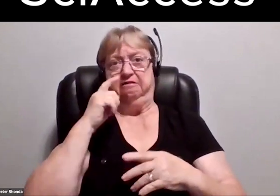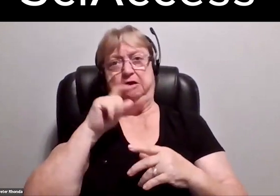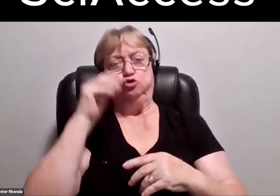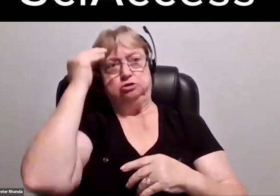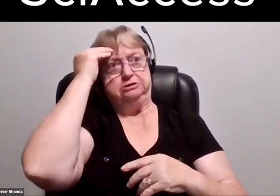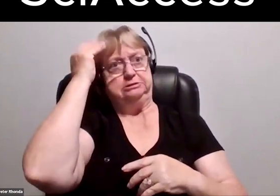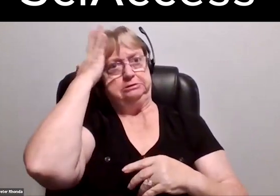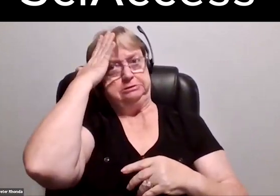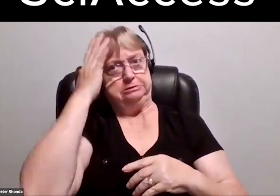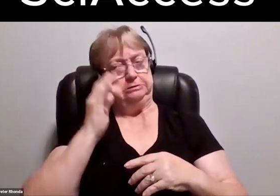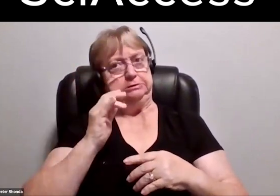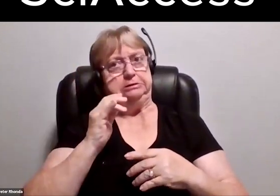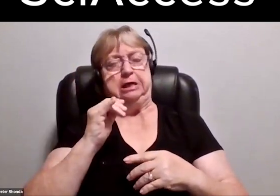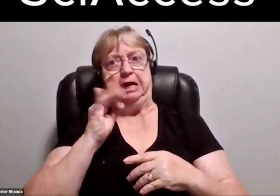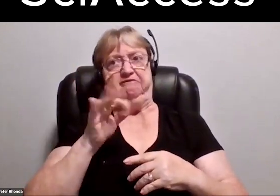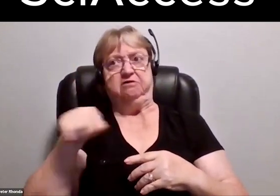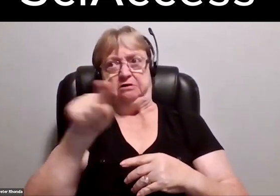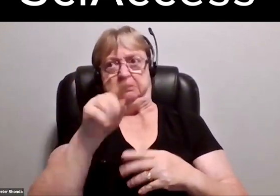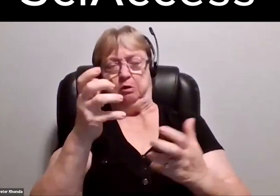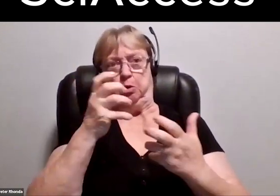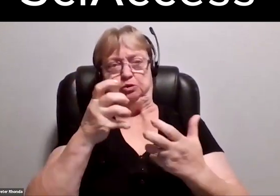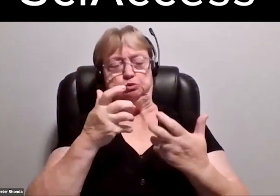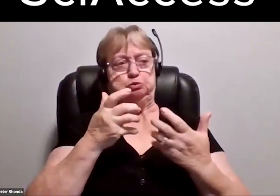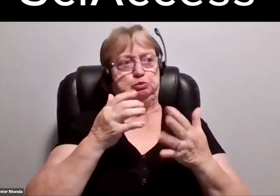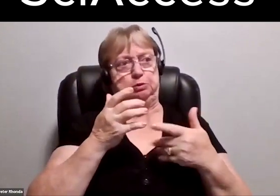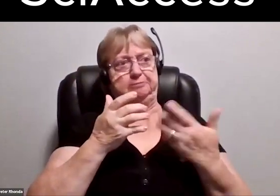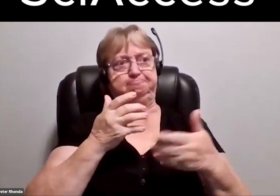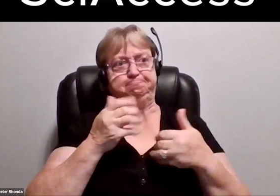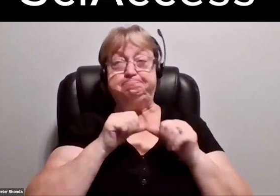want to try to continue with this type of work.